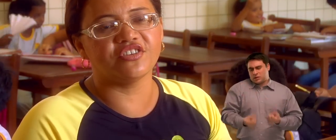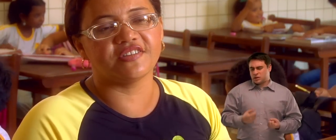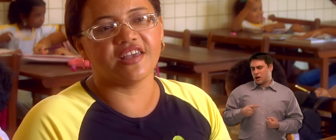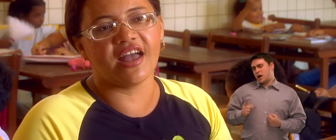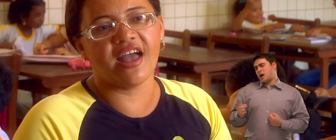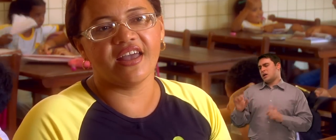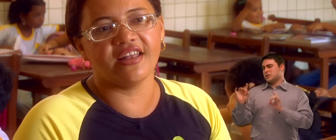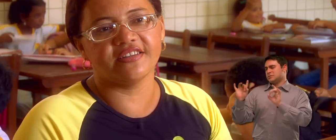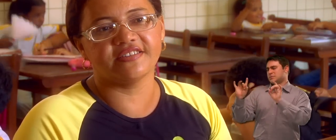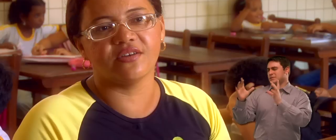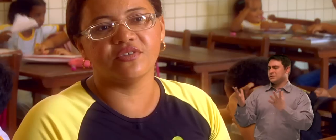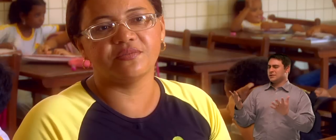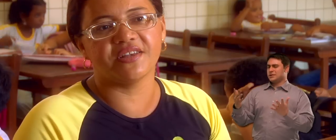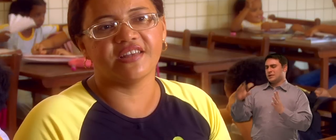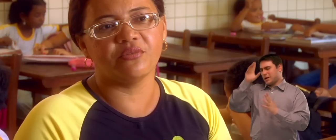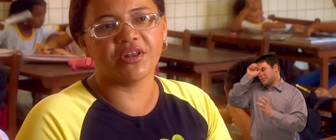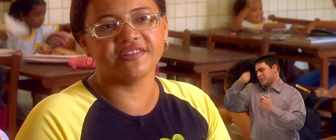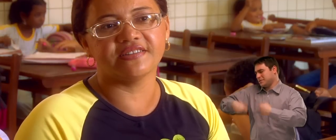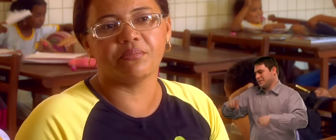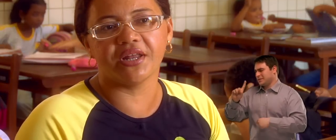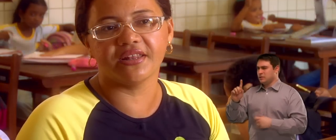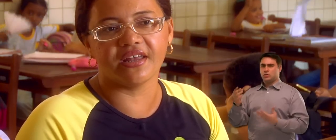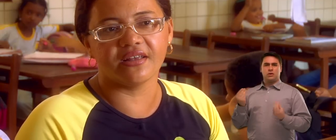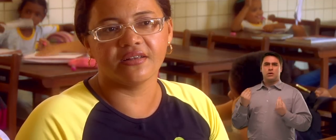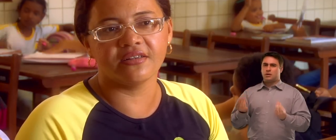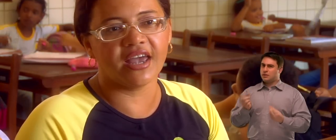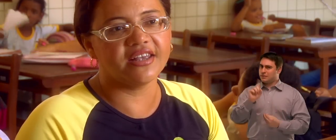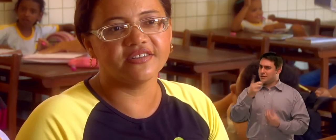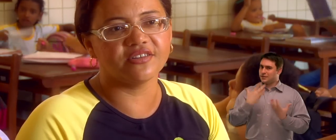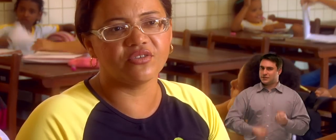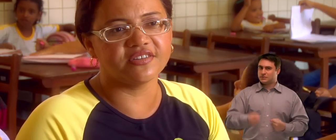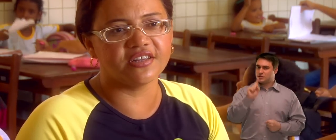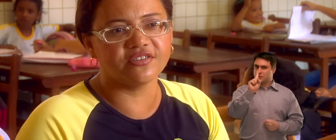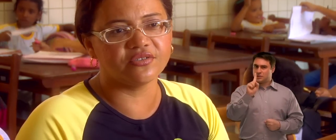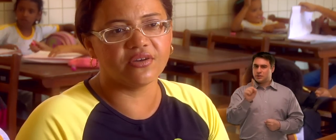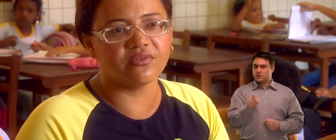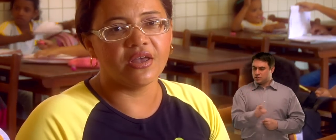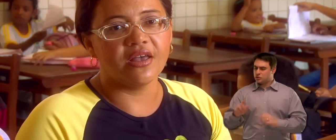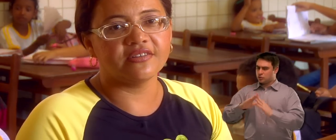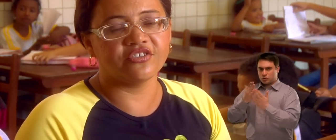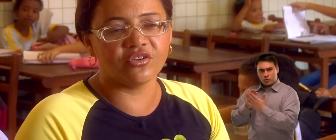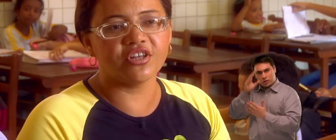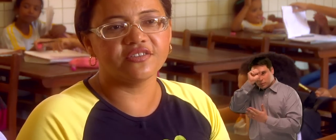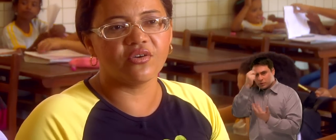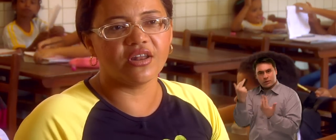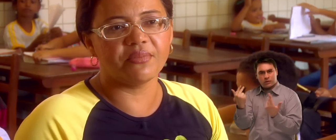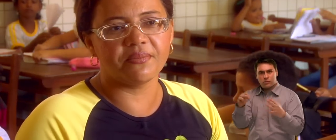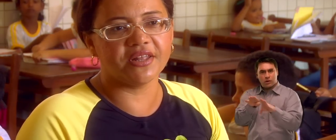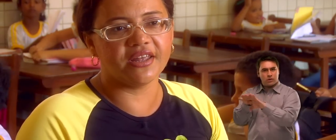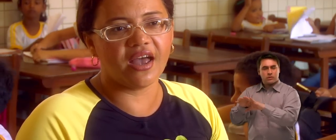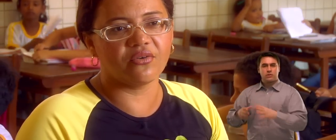“Oh, they’re special, they don’t need to learn...” I won’t stand for that. If they’re in school, they’re here to learn.